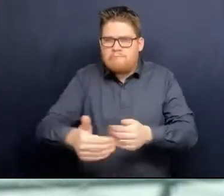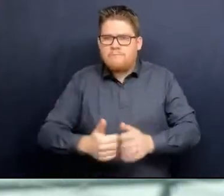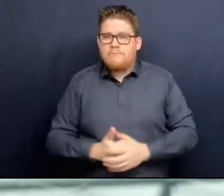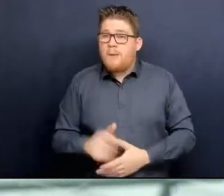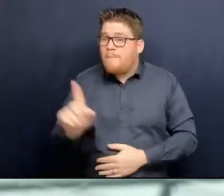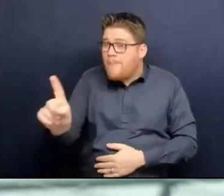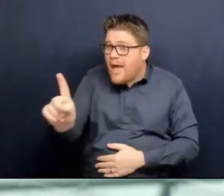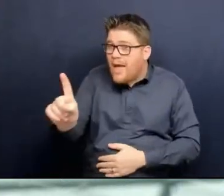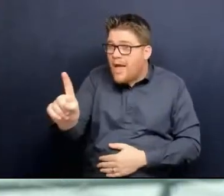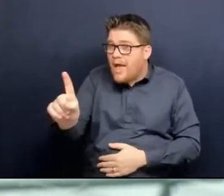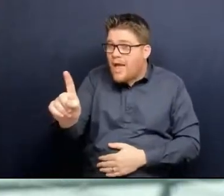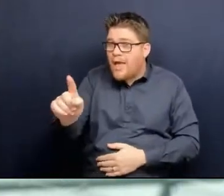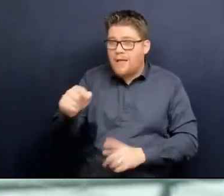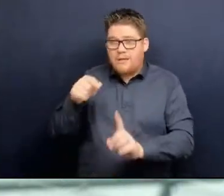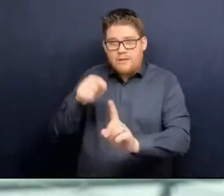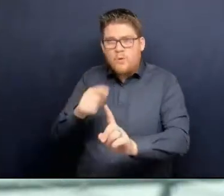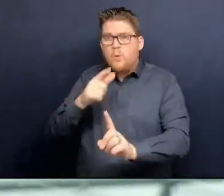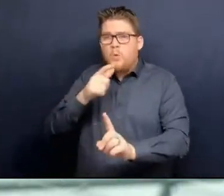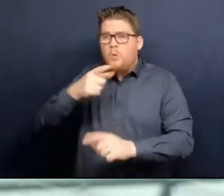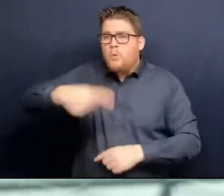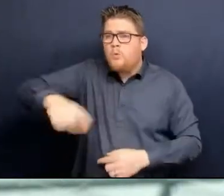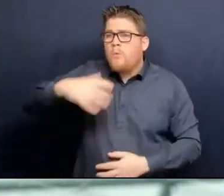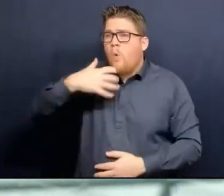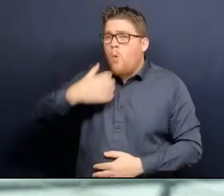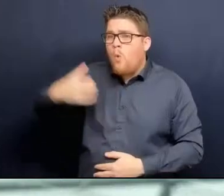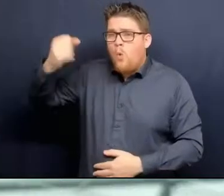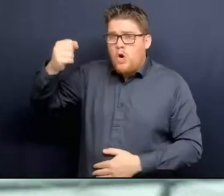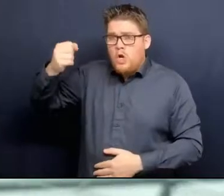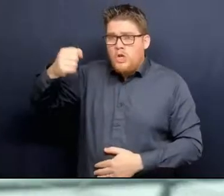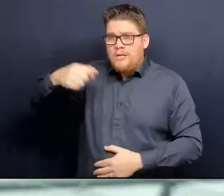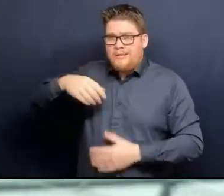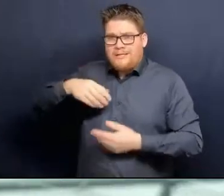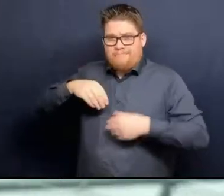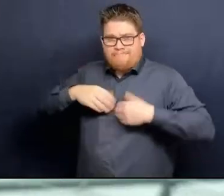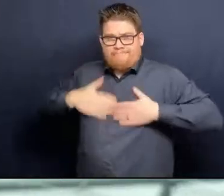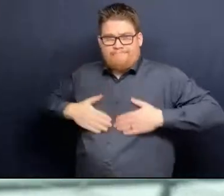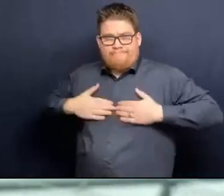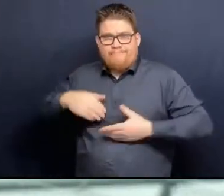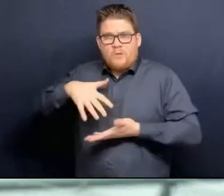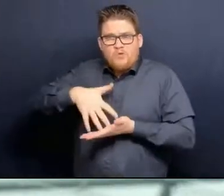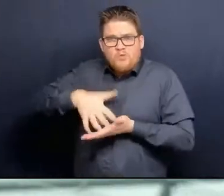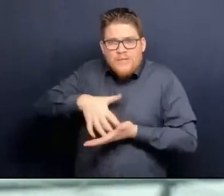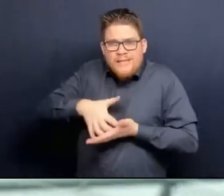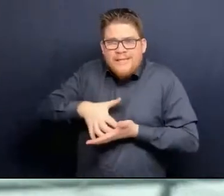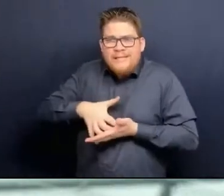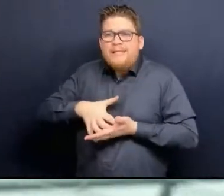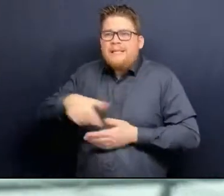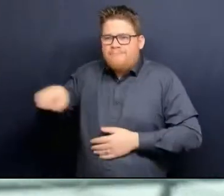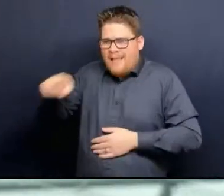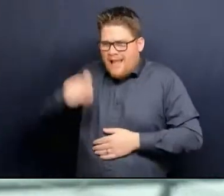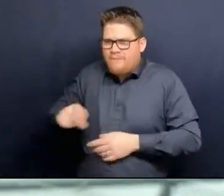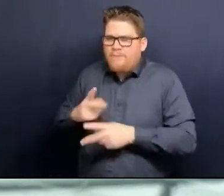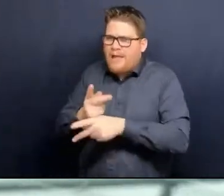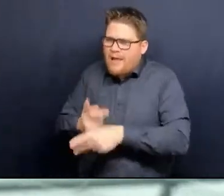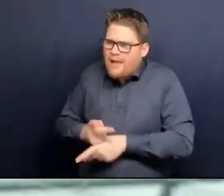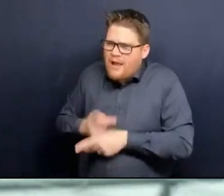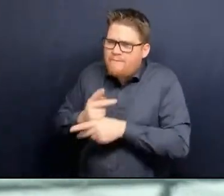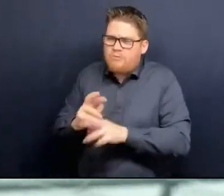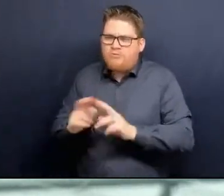that some people, people who are immune compromised. People who are older will need to continue